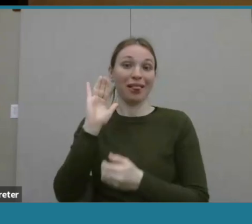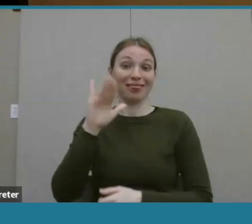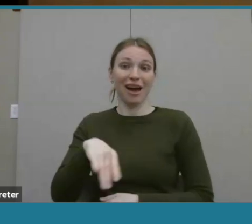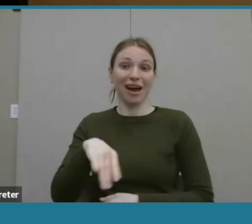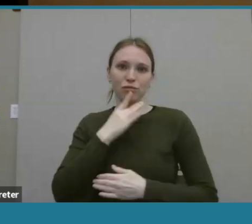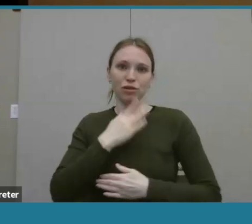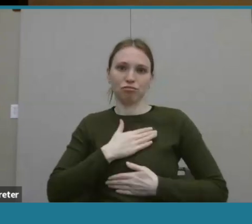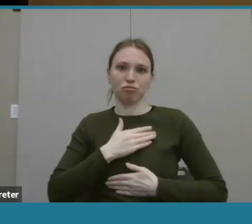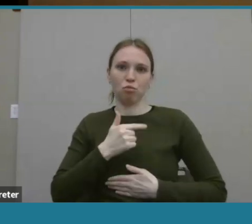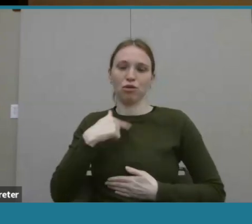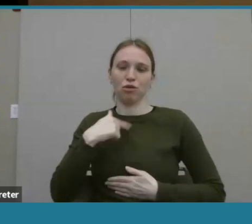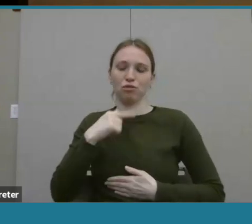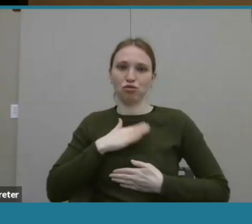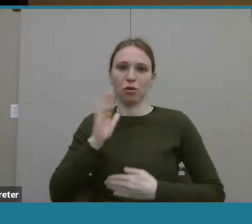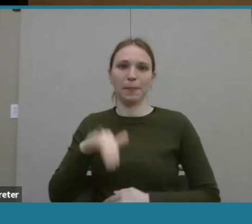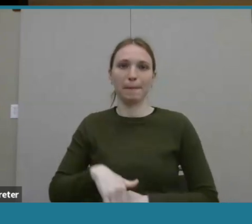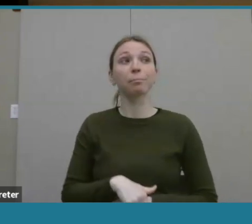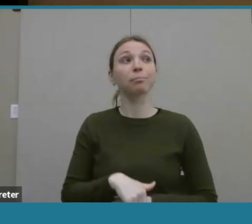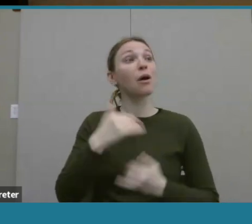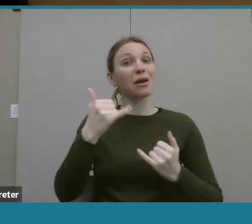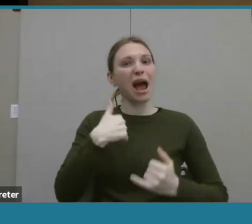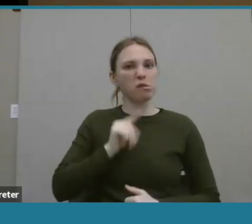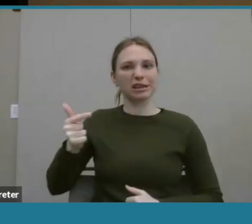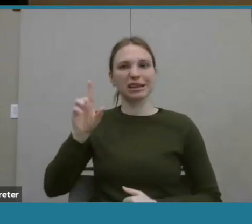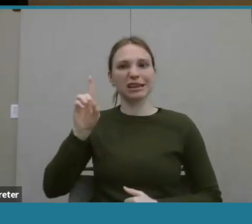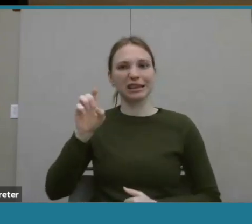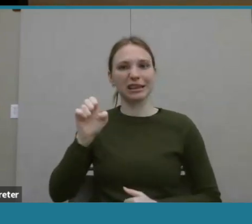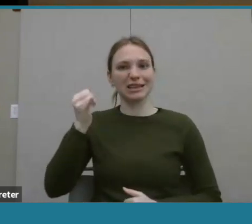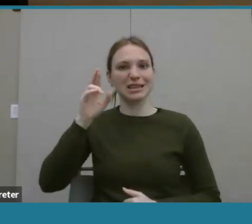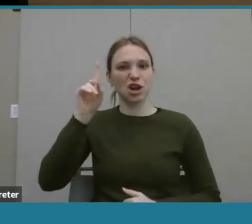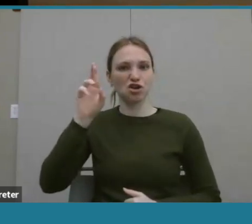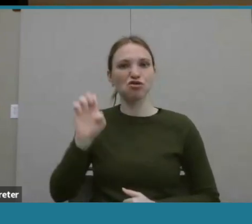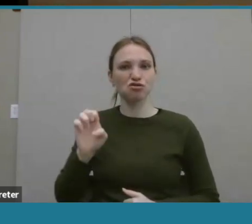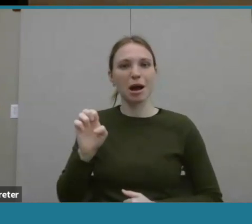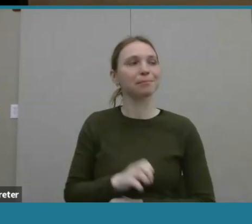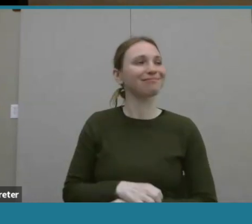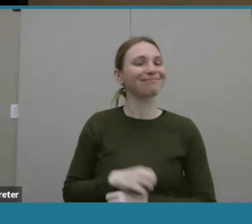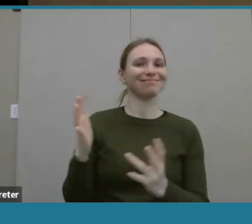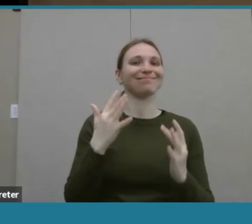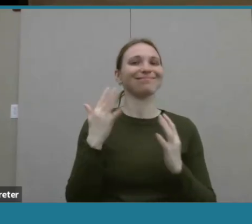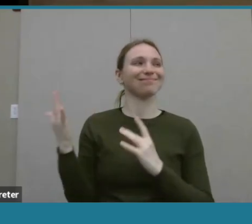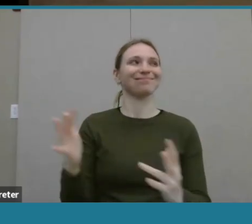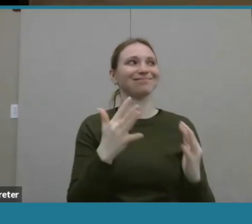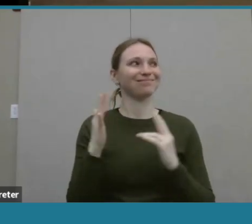So you can hear actually more about that from Deirdre. [AD] Allison leaves the podium as Deirdre takes her place.